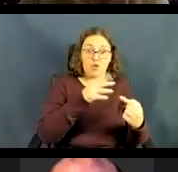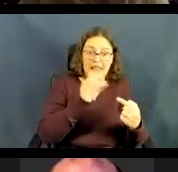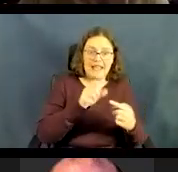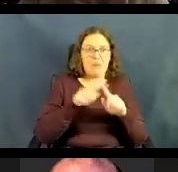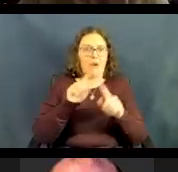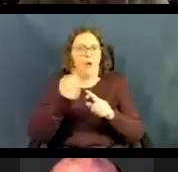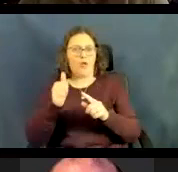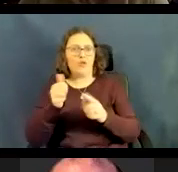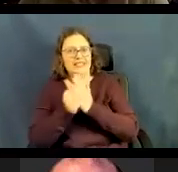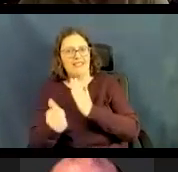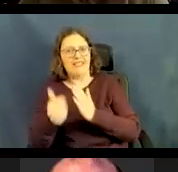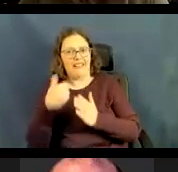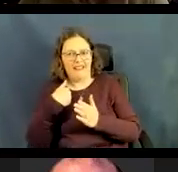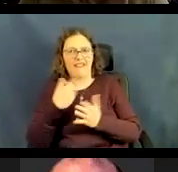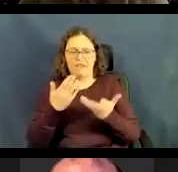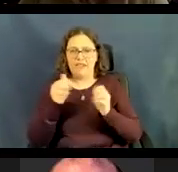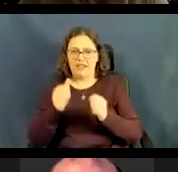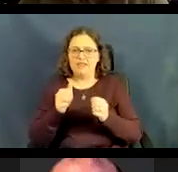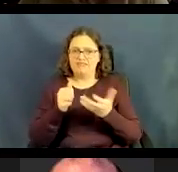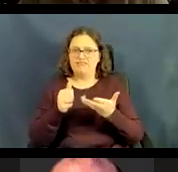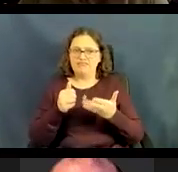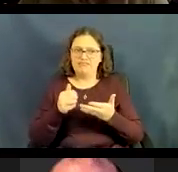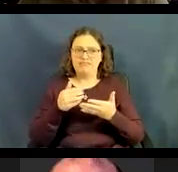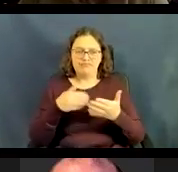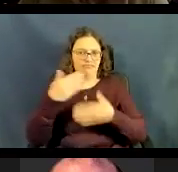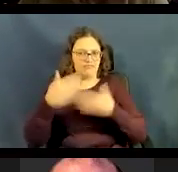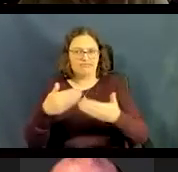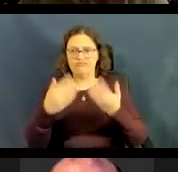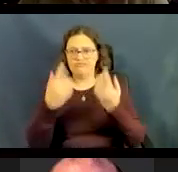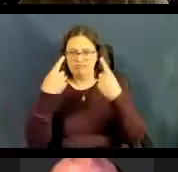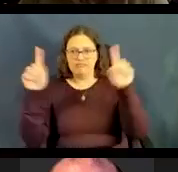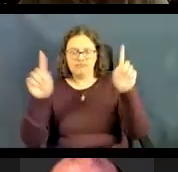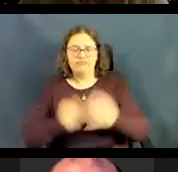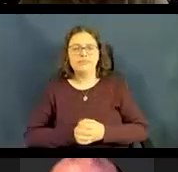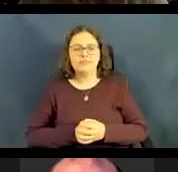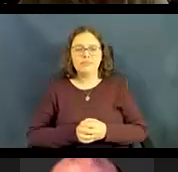Each banner, you can change the type by hovering over the bottom left corner and selecting header type.